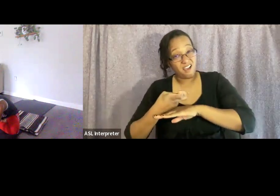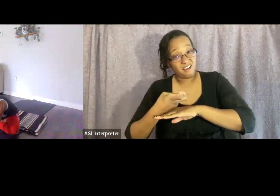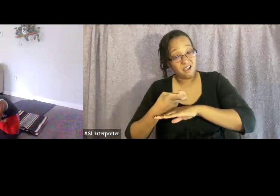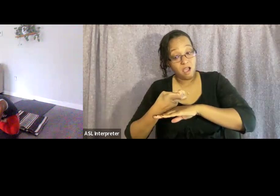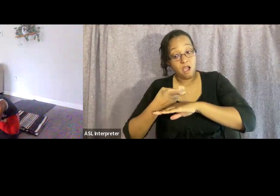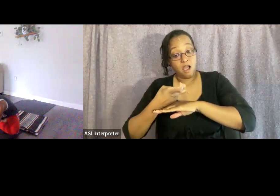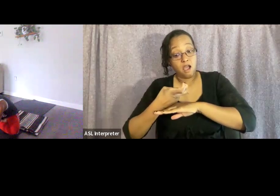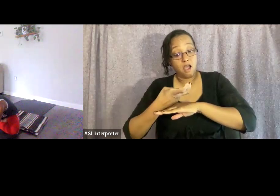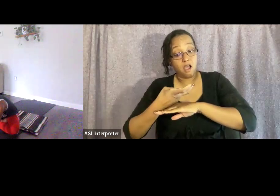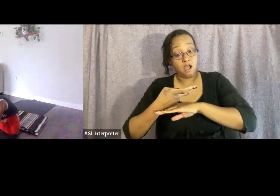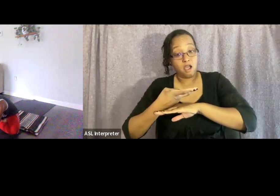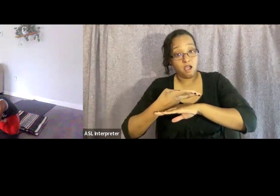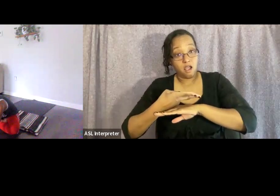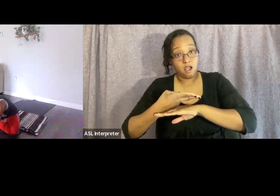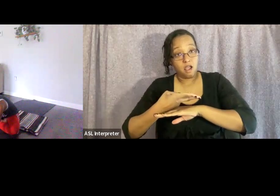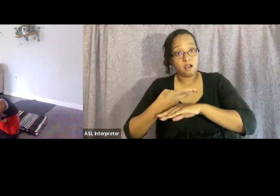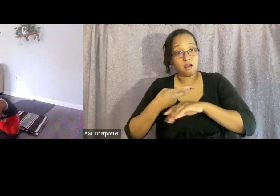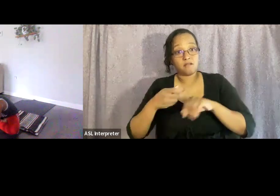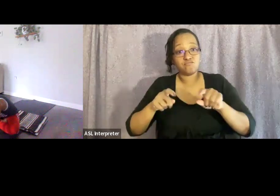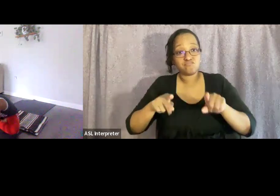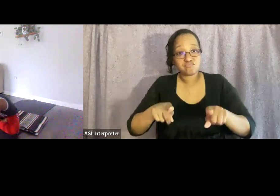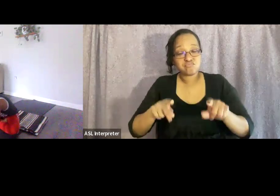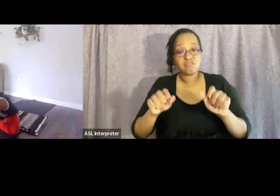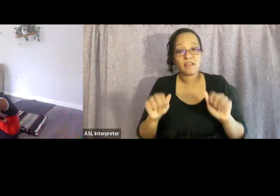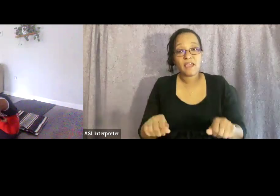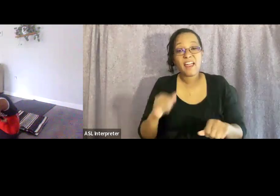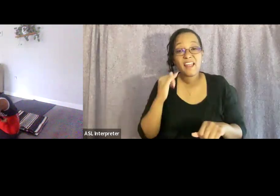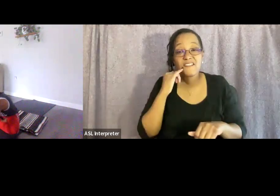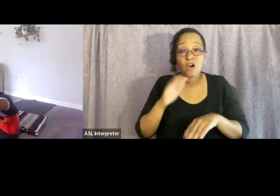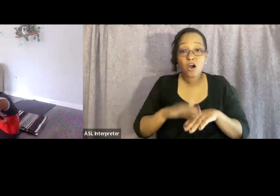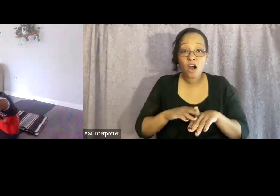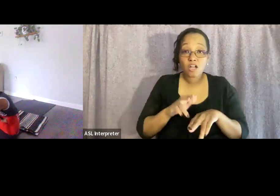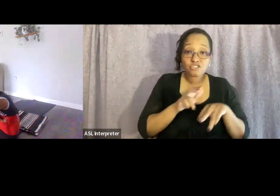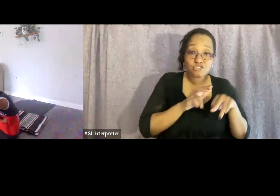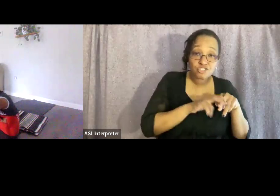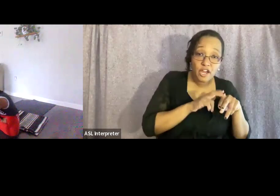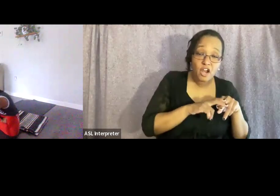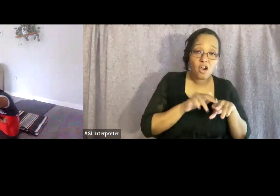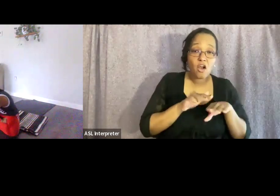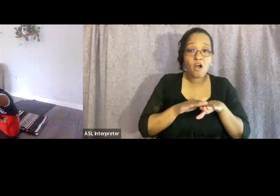If you're folded over from a chair on the floor, you can slowly bring yourself back upright.